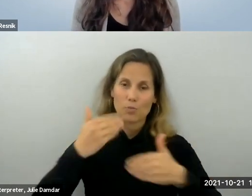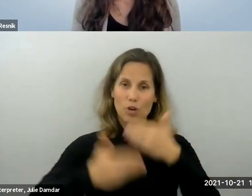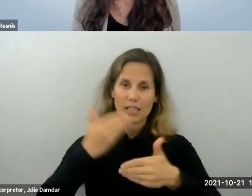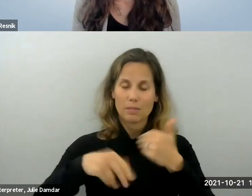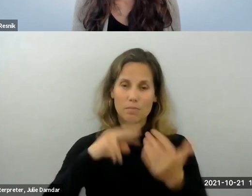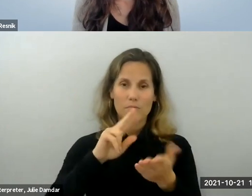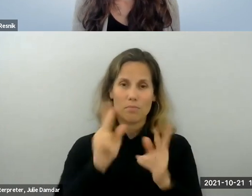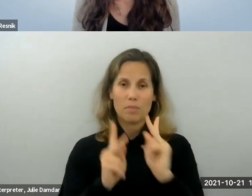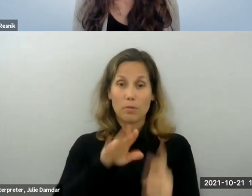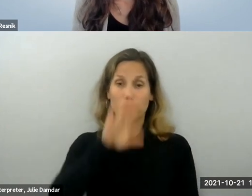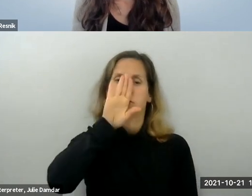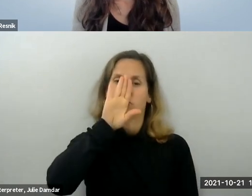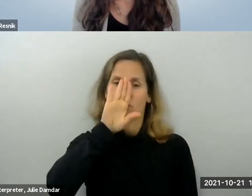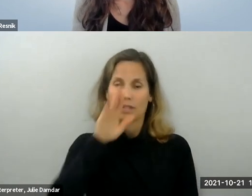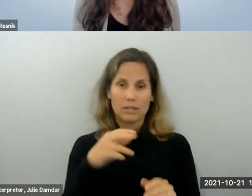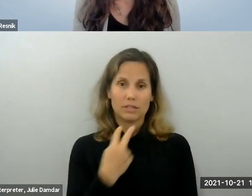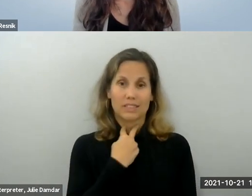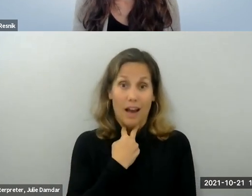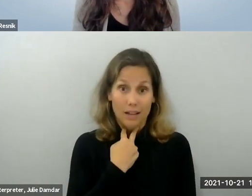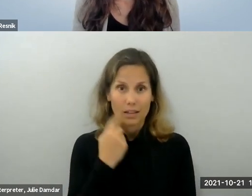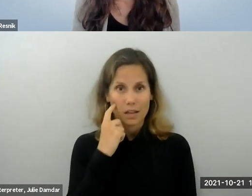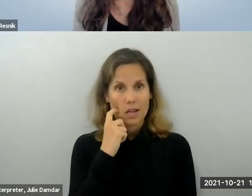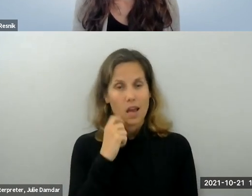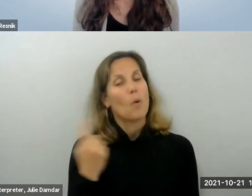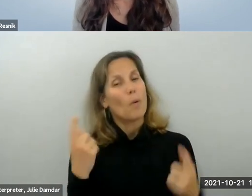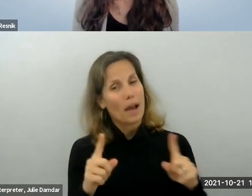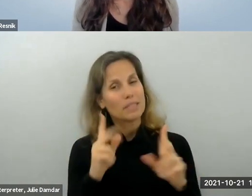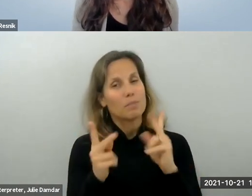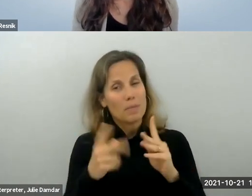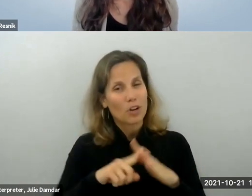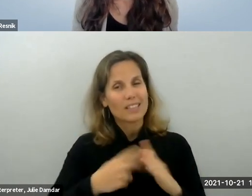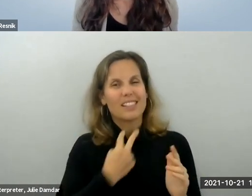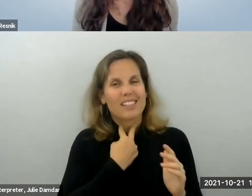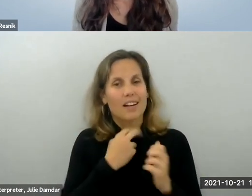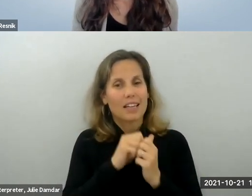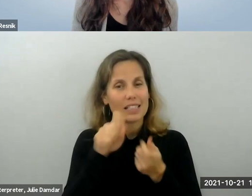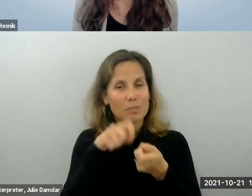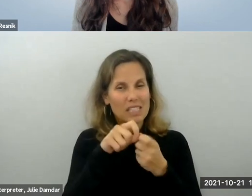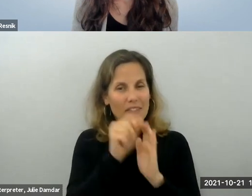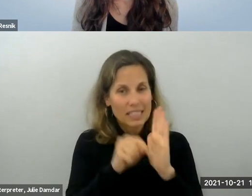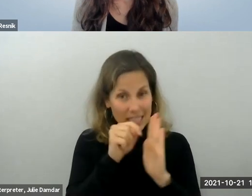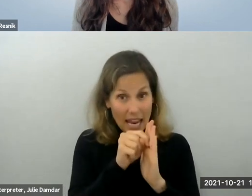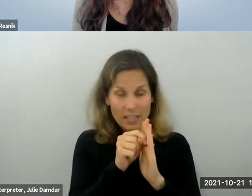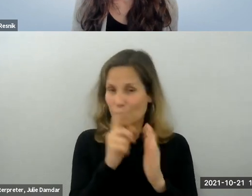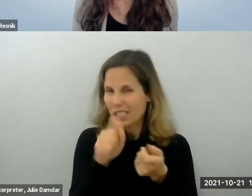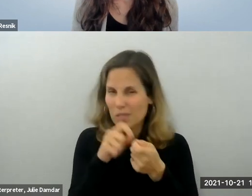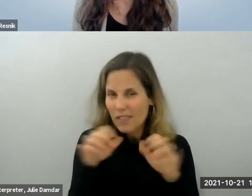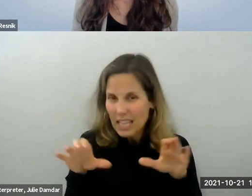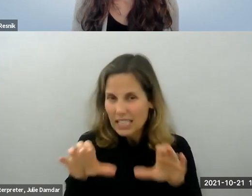Lisa Saldana (she/her/hers): What we tend to see for discontinuing is that they get stuck at a particular stage on a particular activity or set of activities.